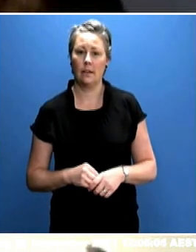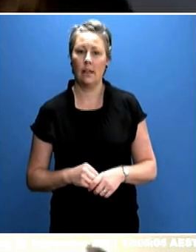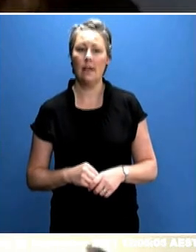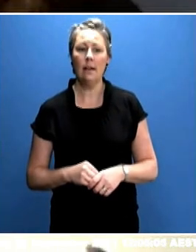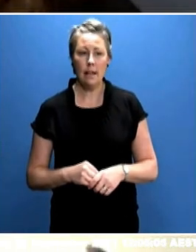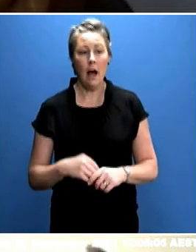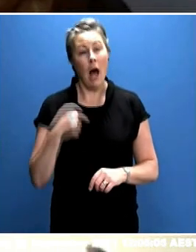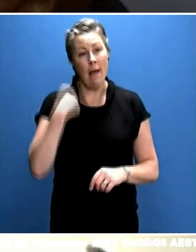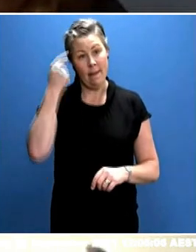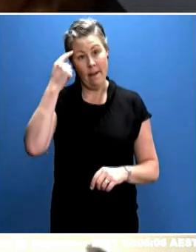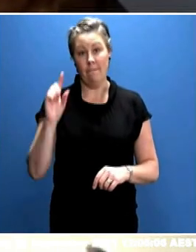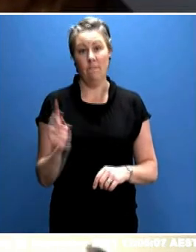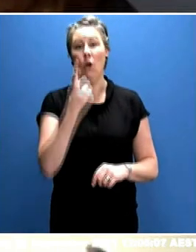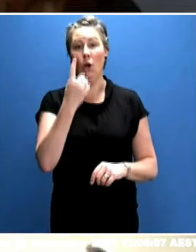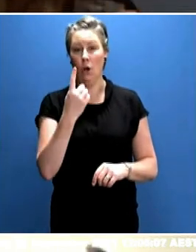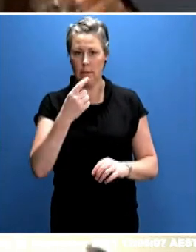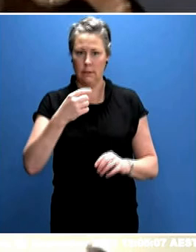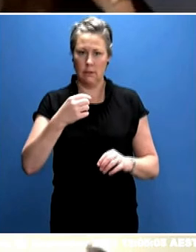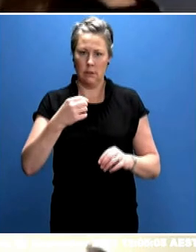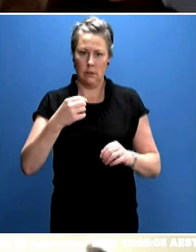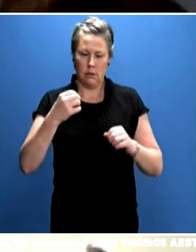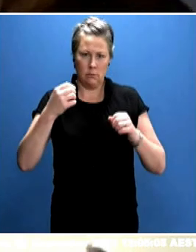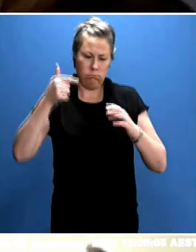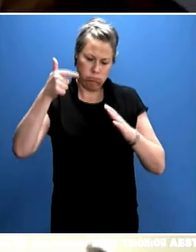First off, there should be intensive support for the family,